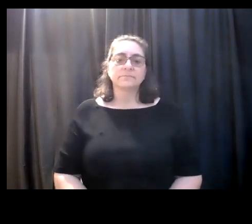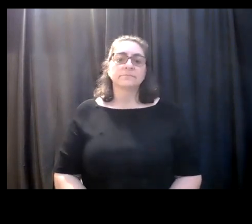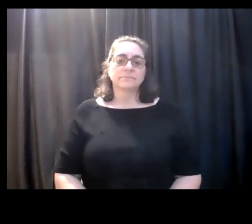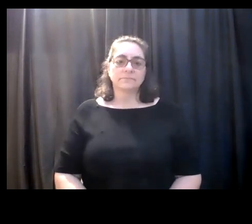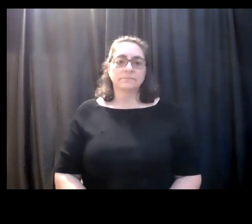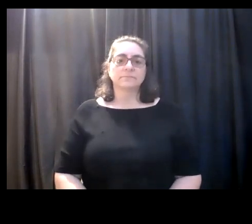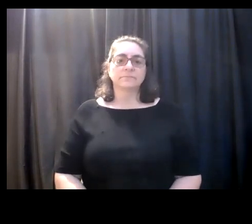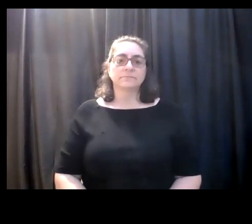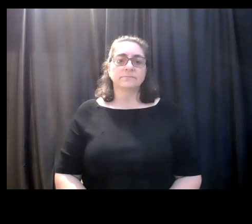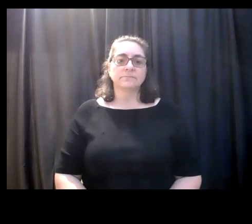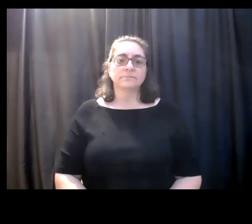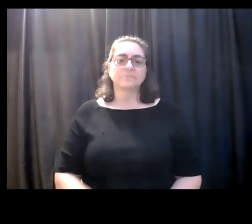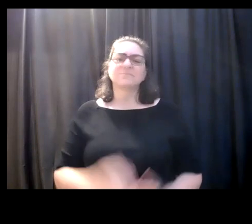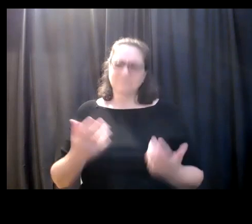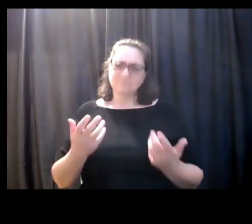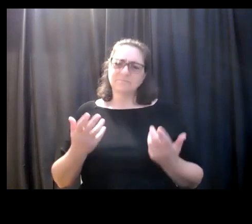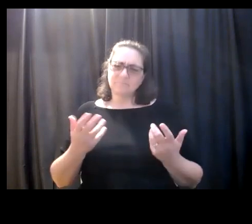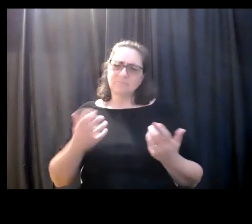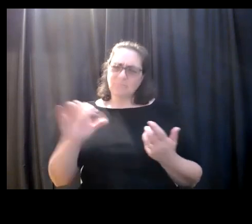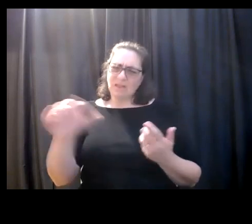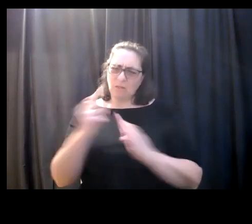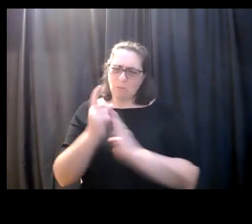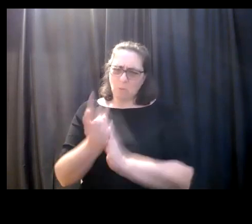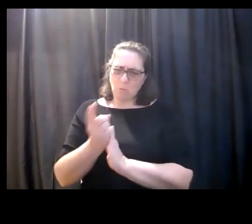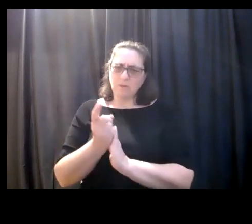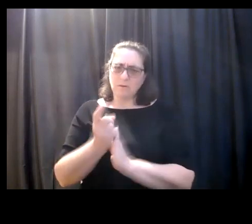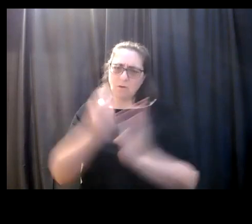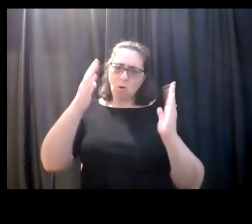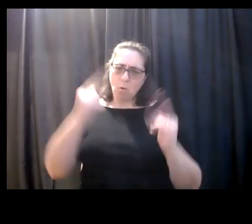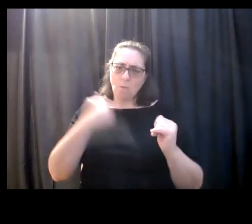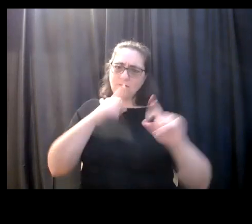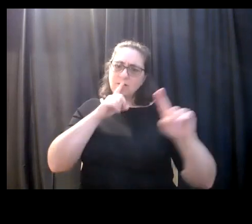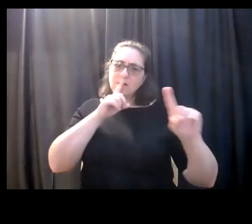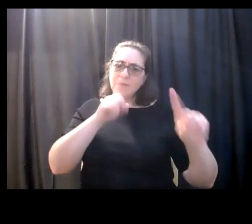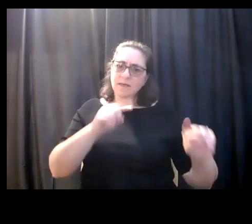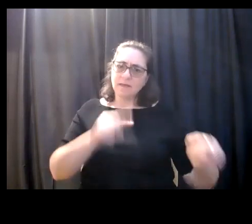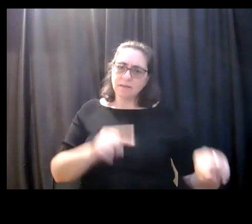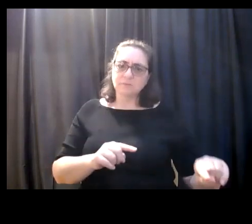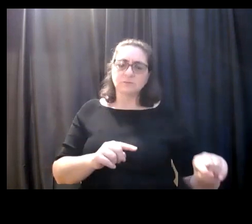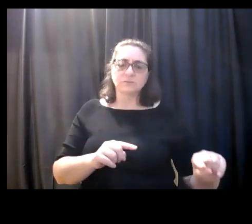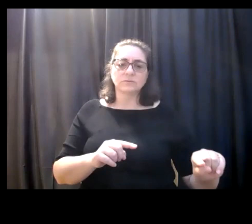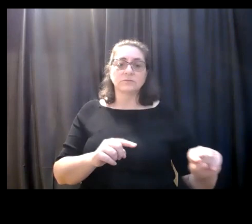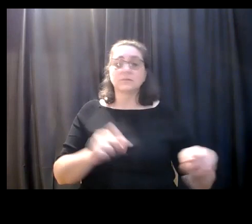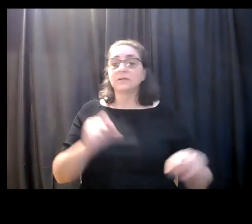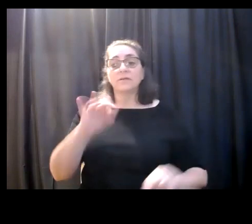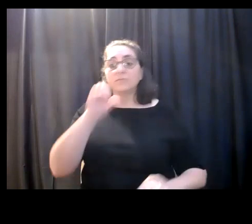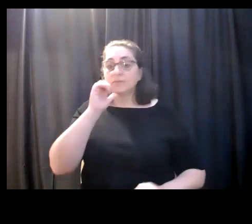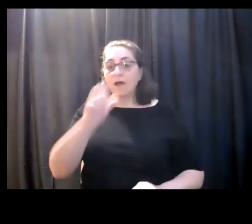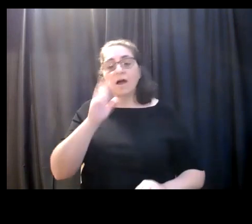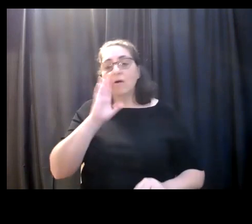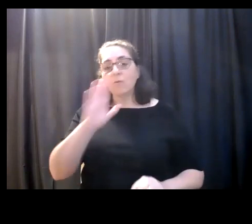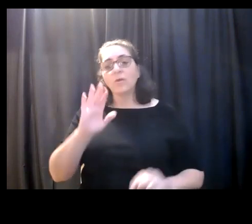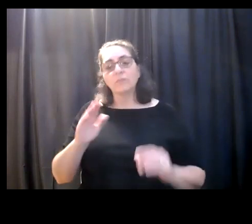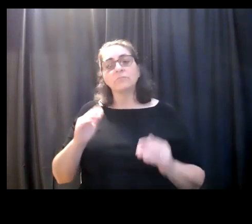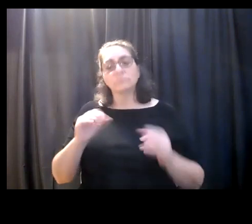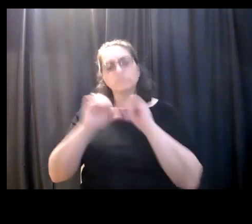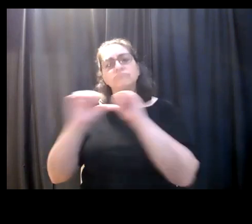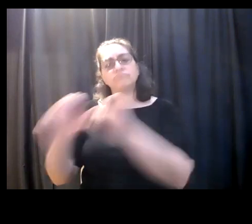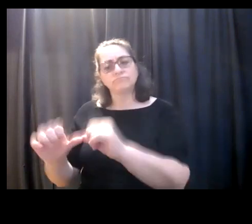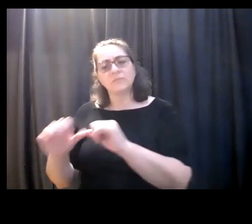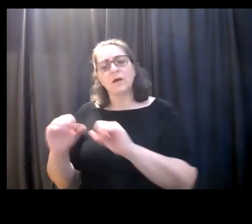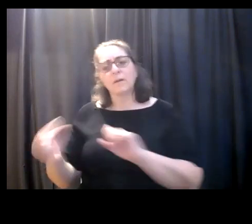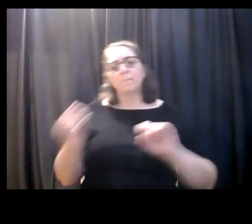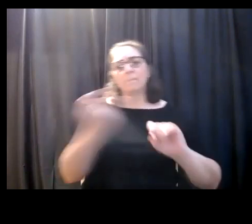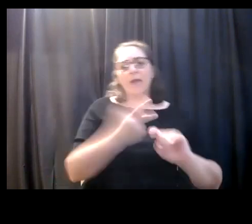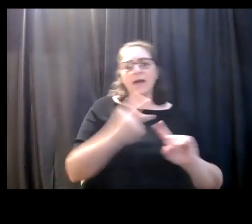and is at the office has a negative screen. In addition, most places check your temperature with